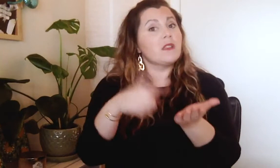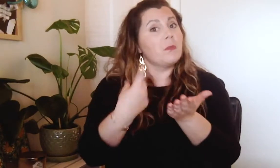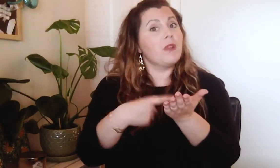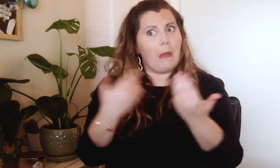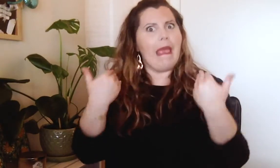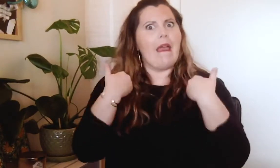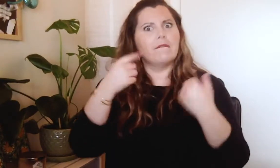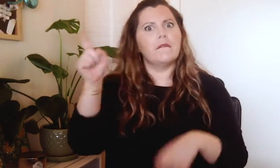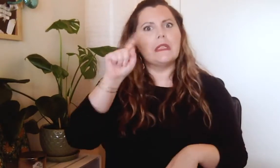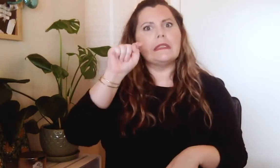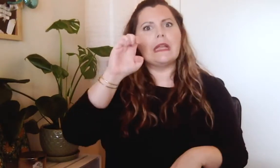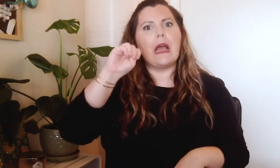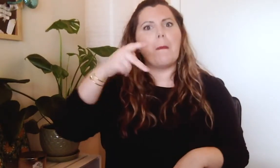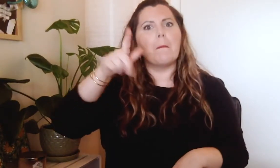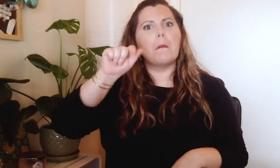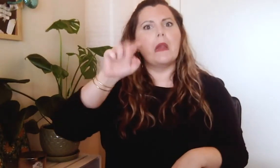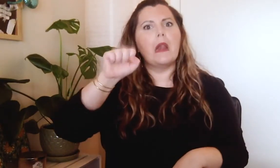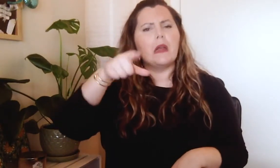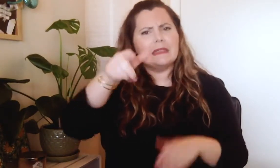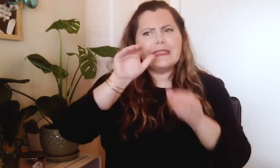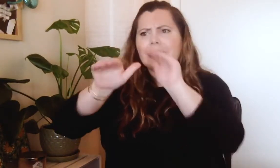Sometimes, you might be able to find templates